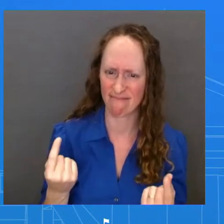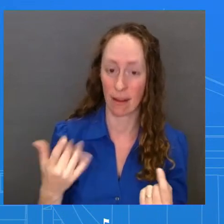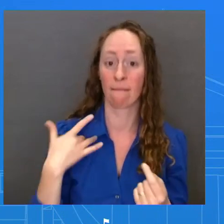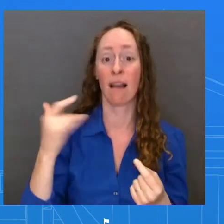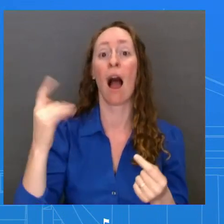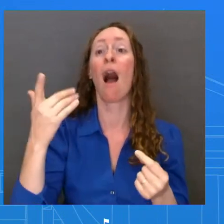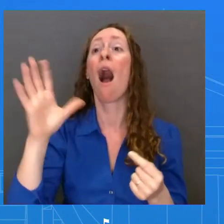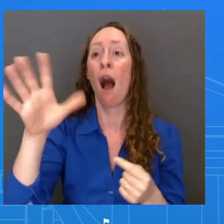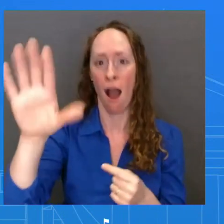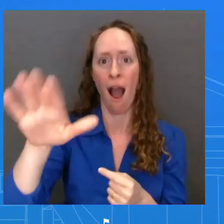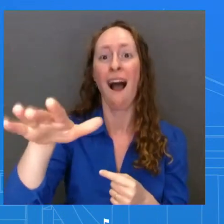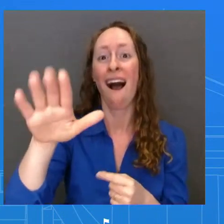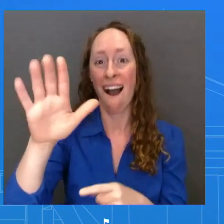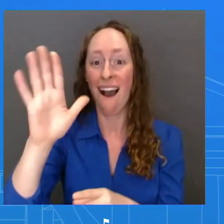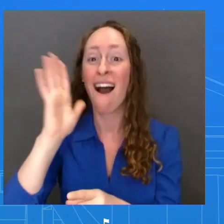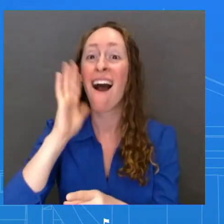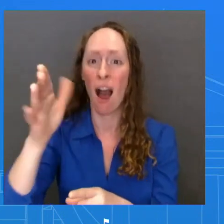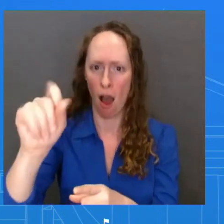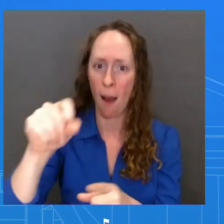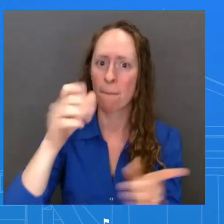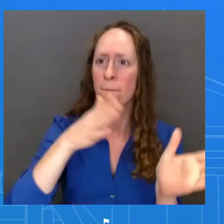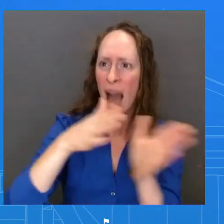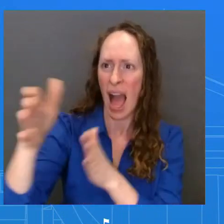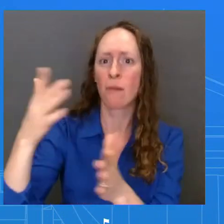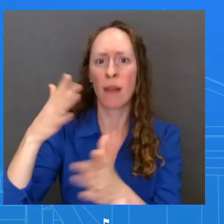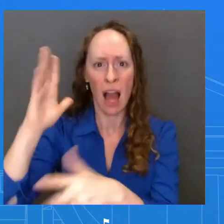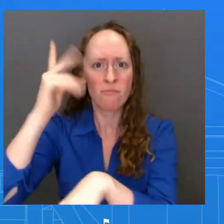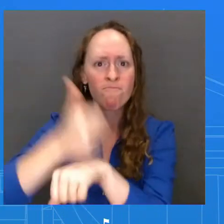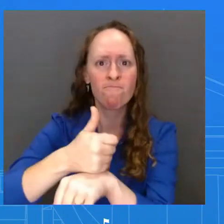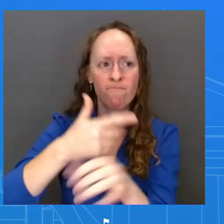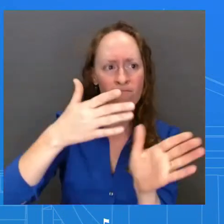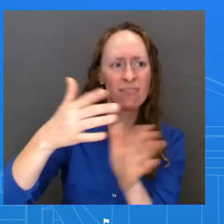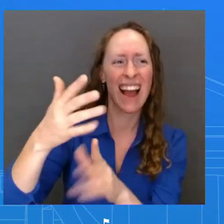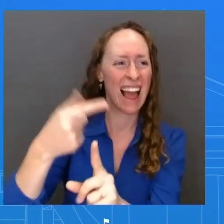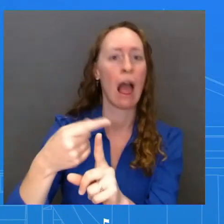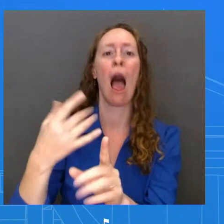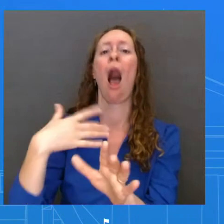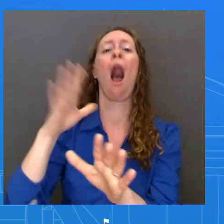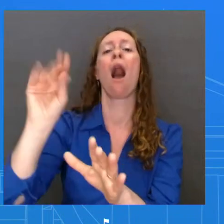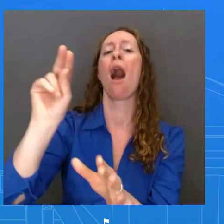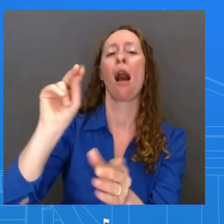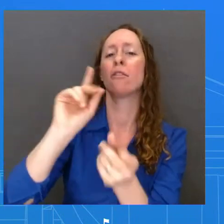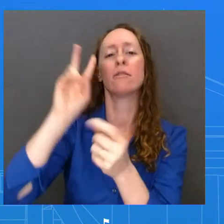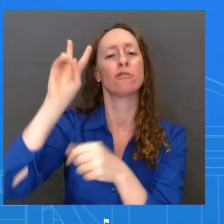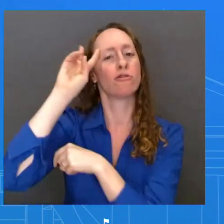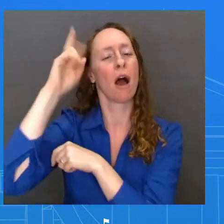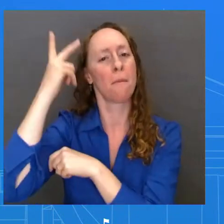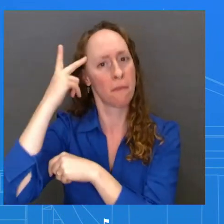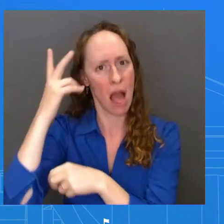you described earlier and what assurances this trilateral alliance can take away that the work of the summit